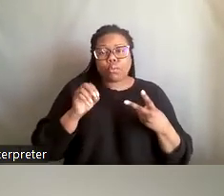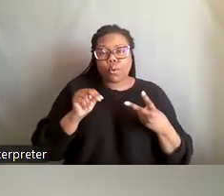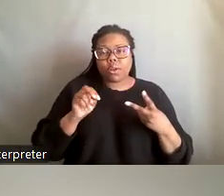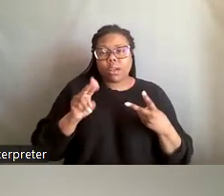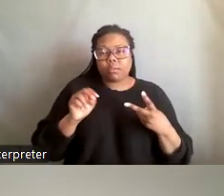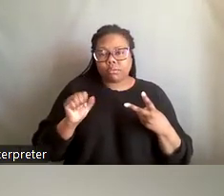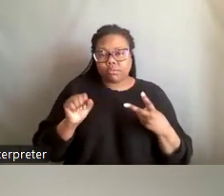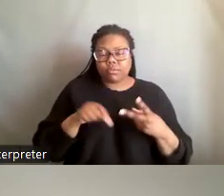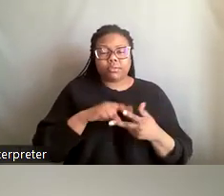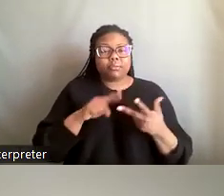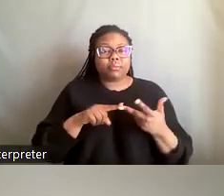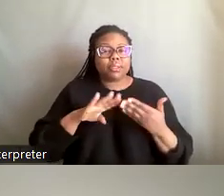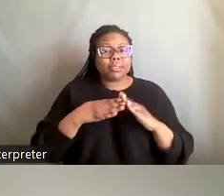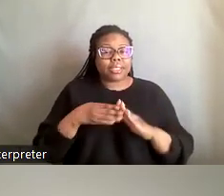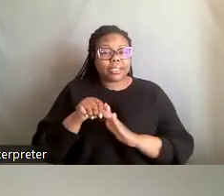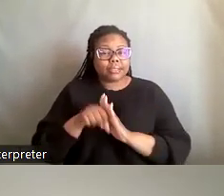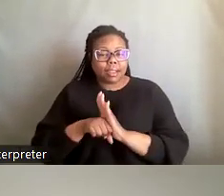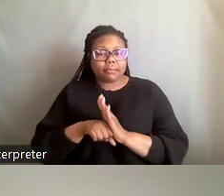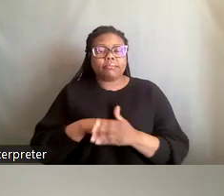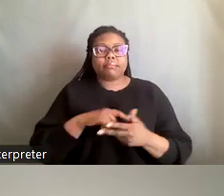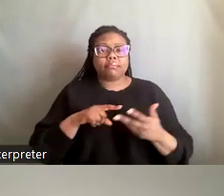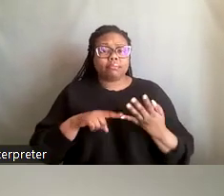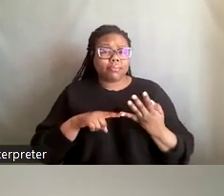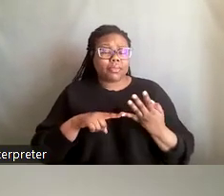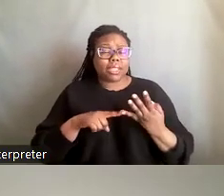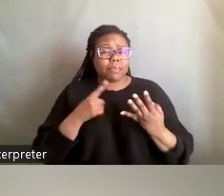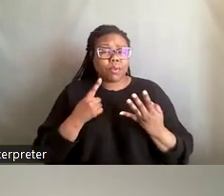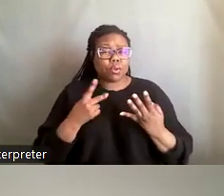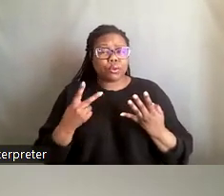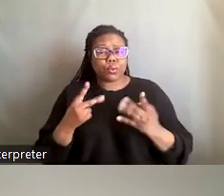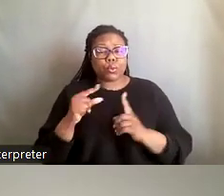ask you to put your names, your pronouns, your city and